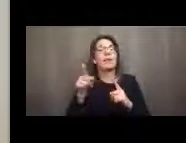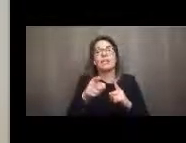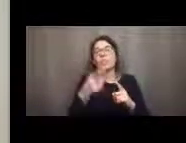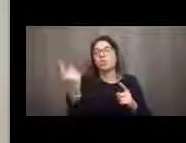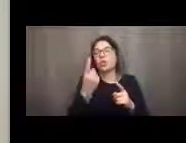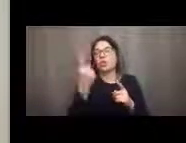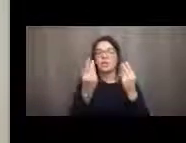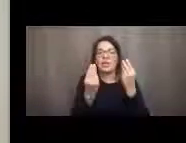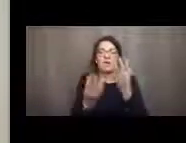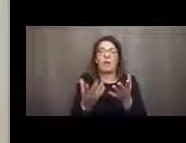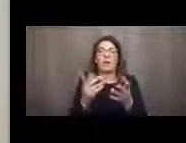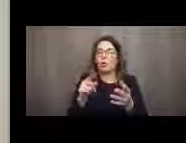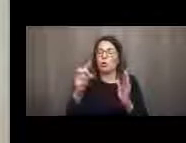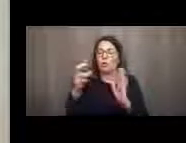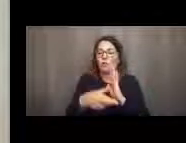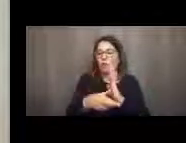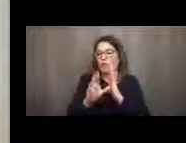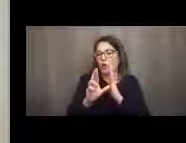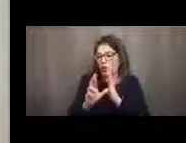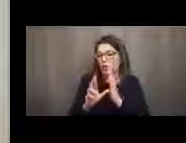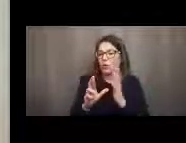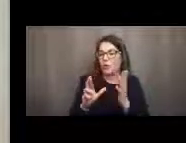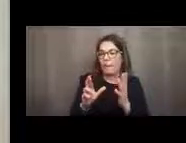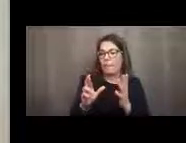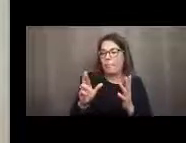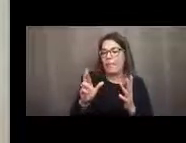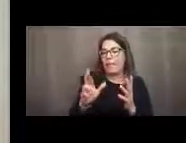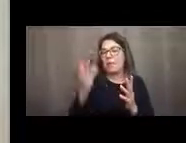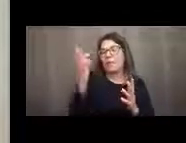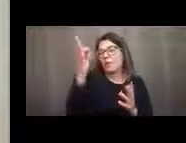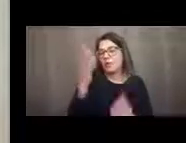here's just information that you can refer to in the future.